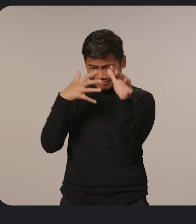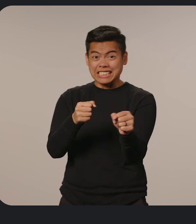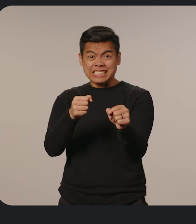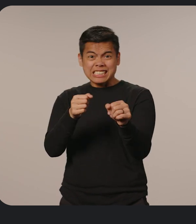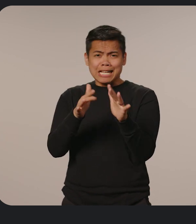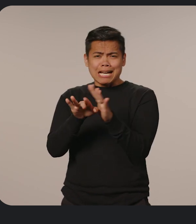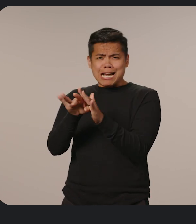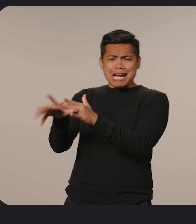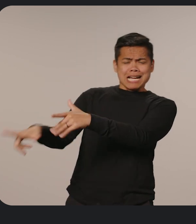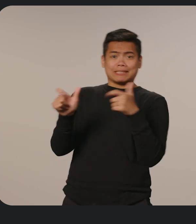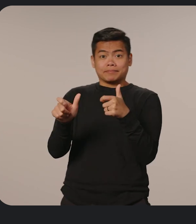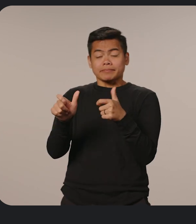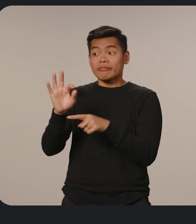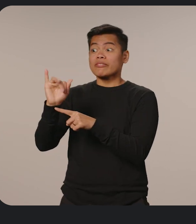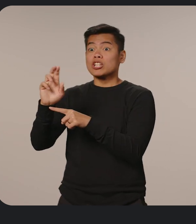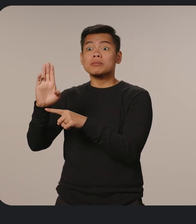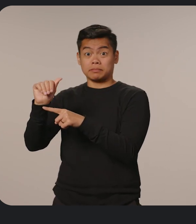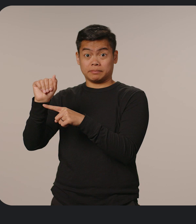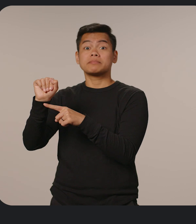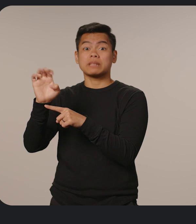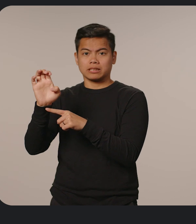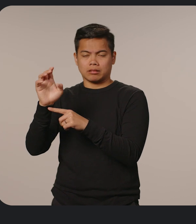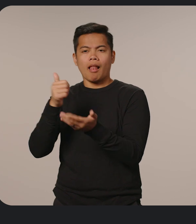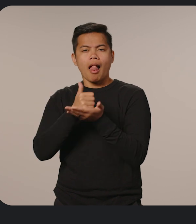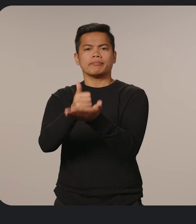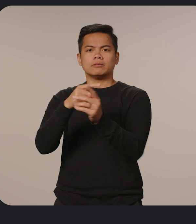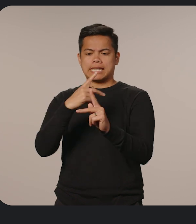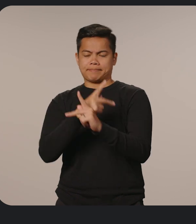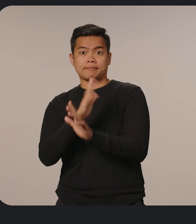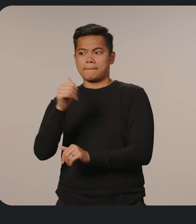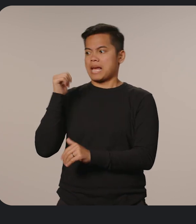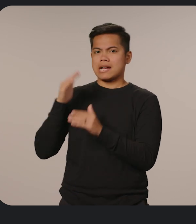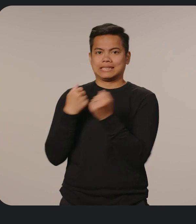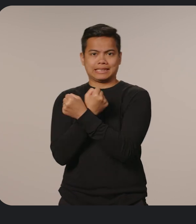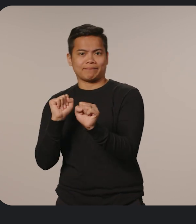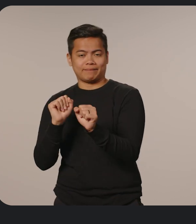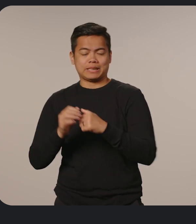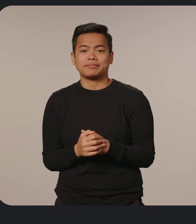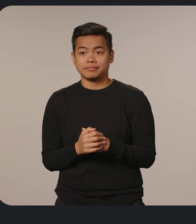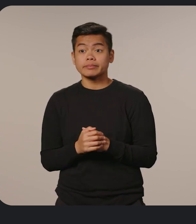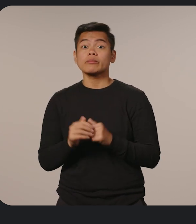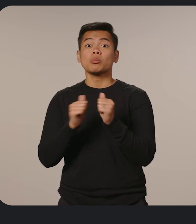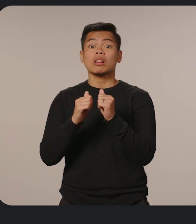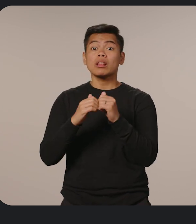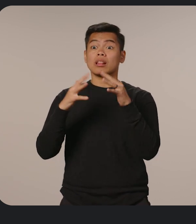faster and get to Market quickly Firebase also helps keep your back end safe